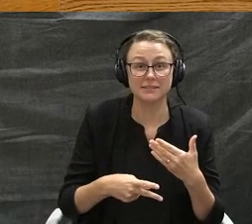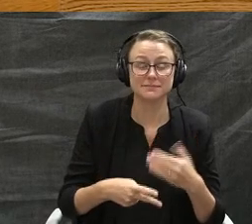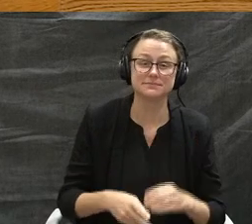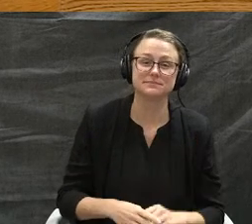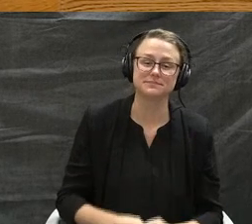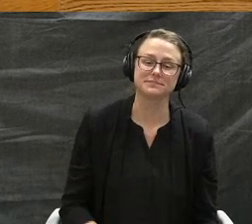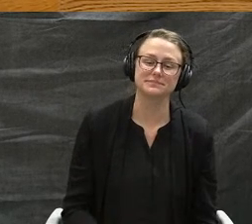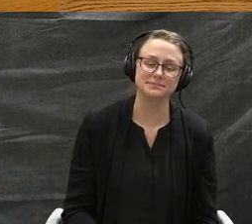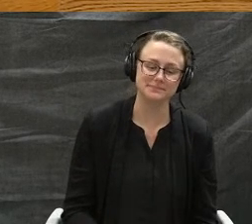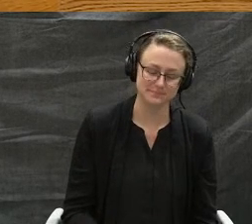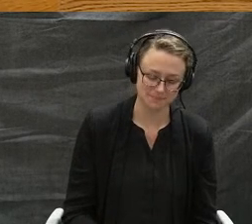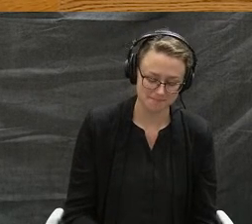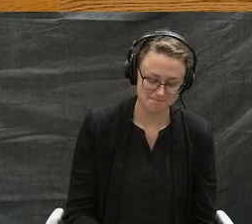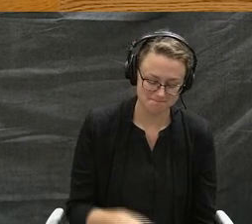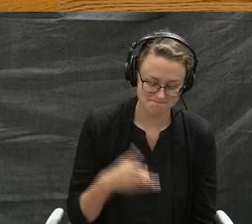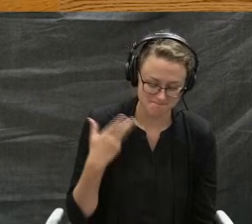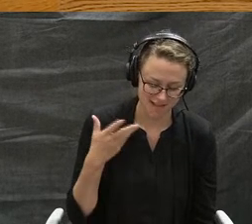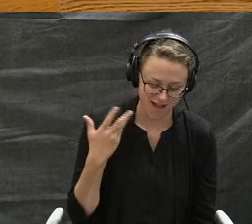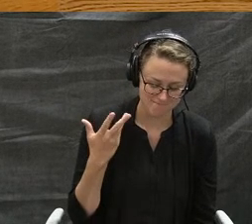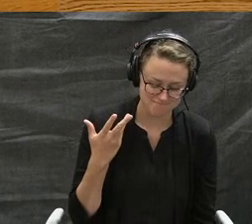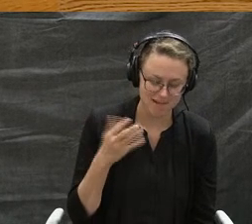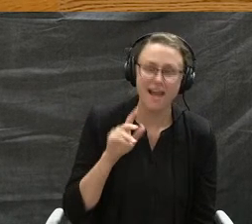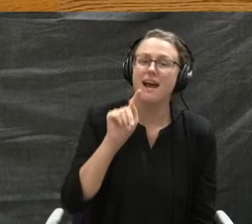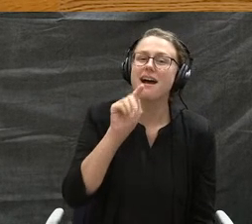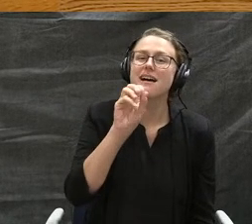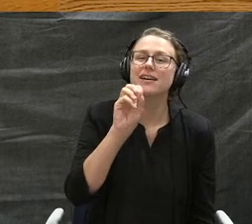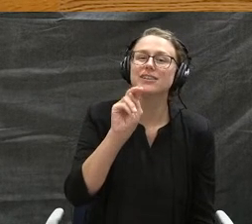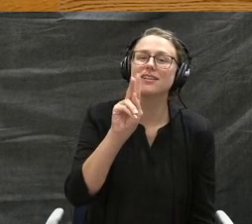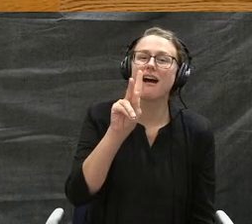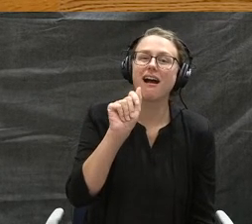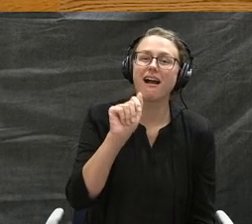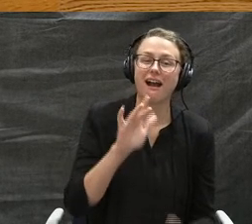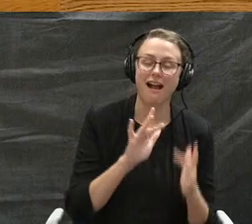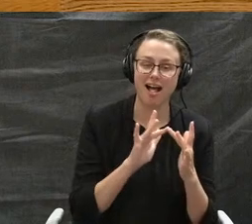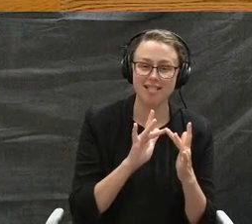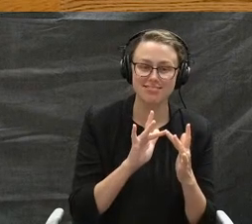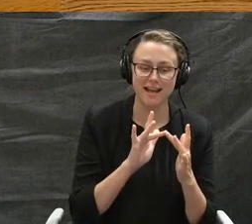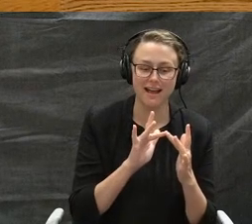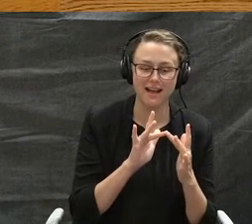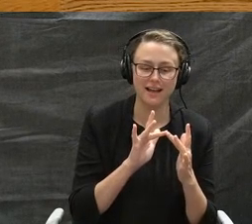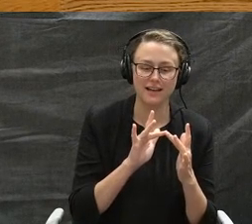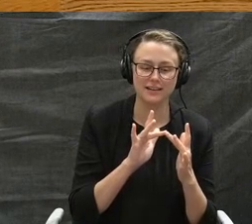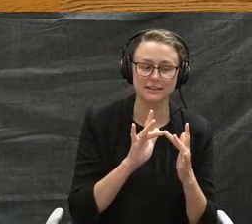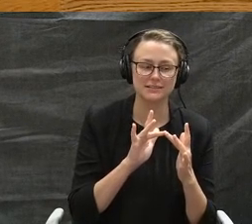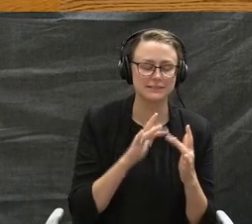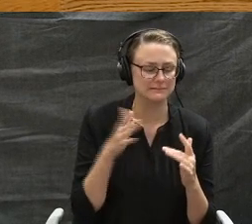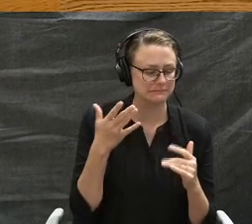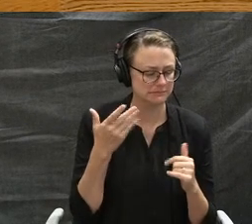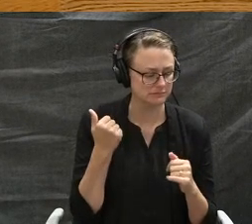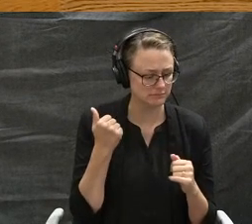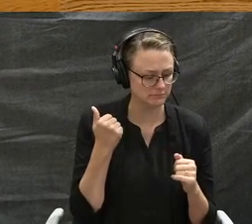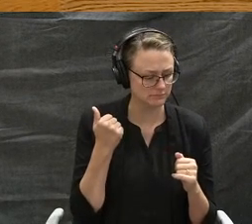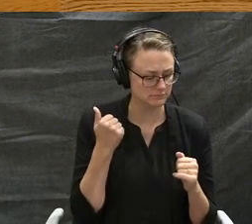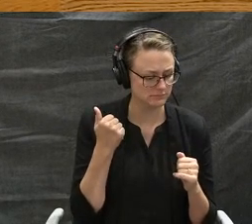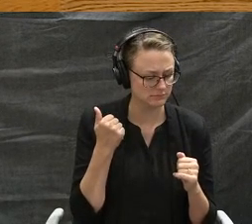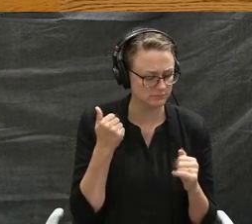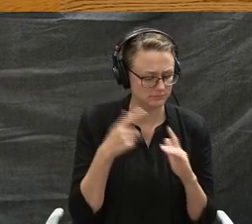Um Taka on line and. Oh, we're getting experiential renting an inquiry based